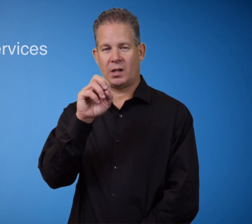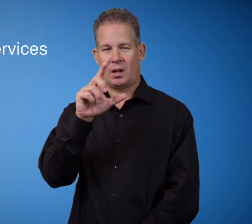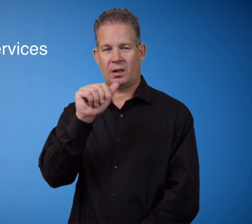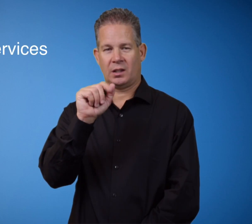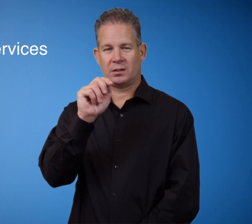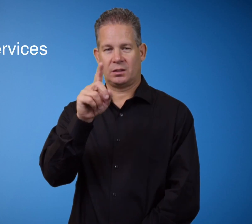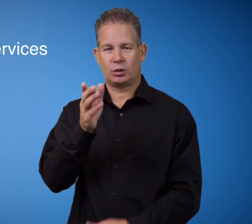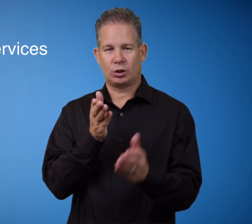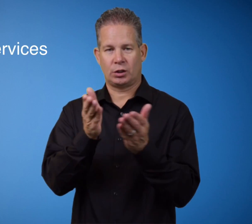Related services.